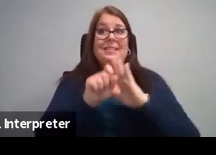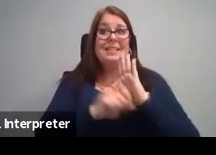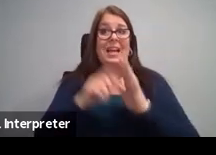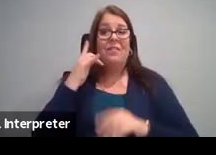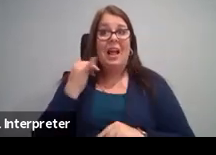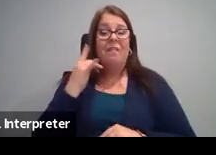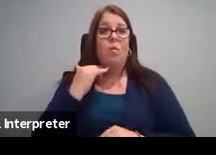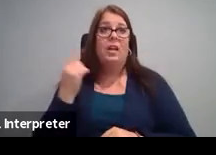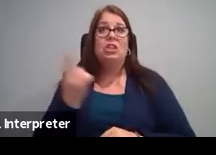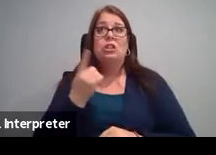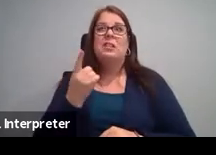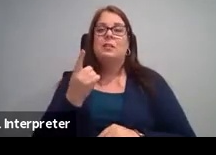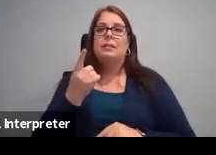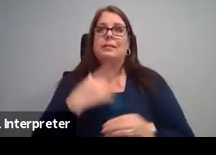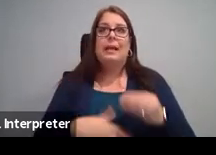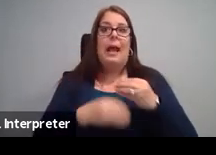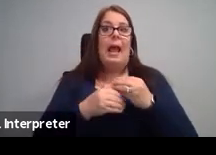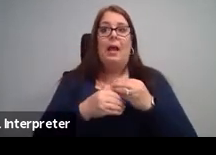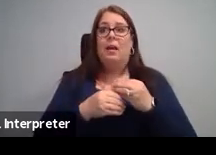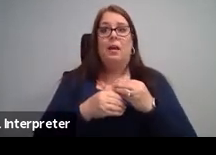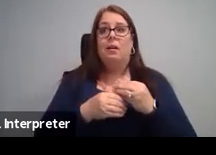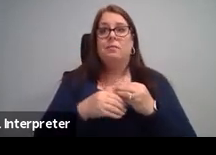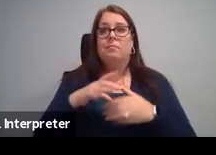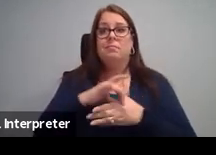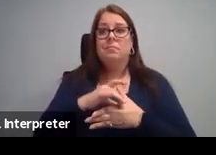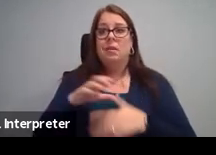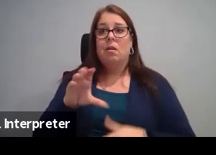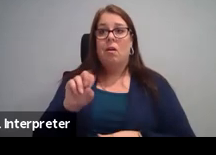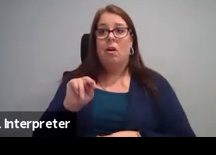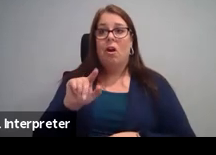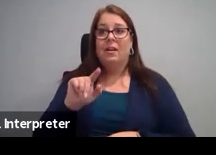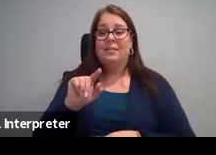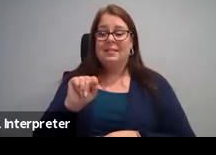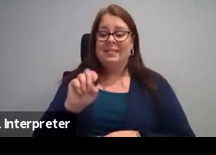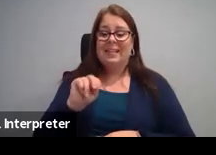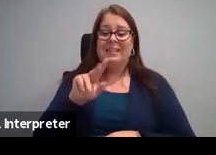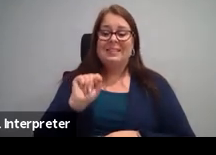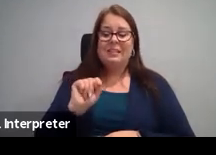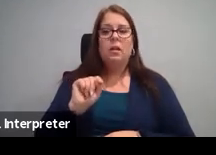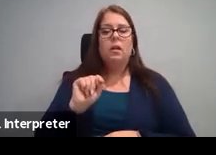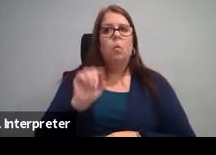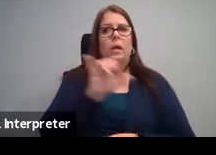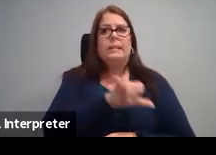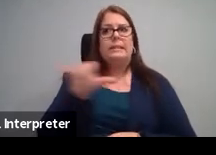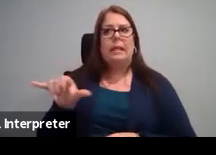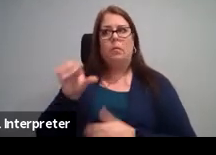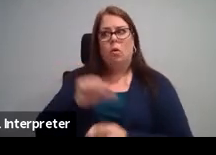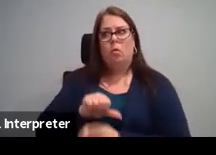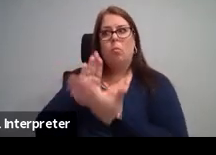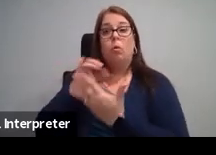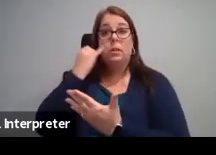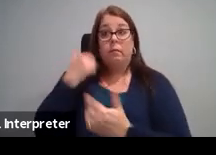Laurie Arnold: Anytime that we put a textbook up for adoption, it has to go through quite a stringent process. And I think it's really important that we're all mindful of this